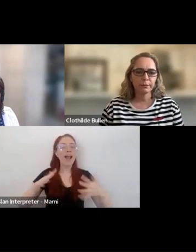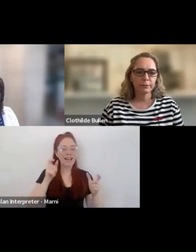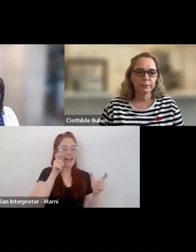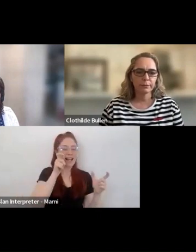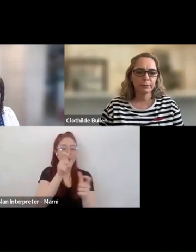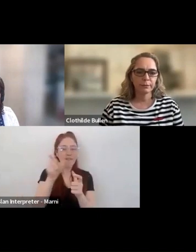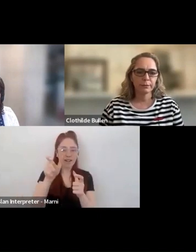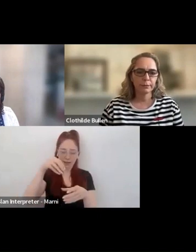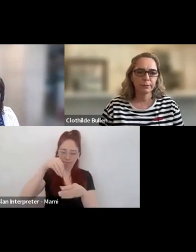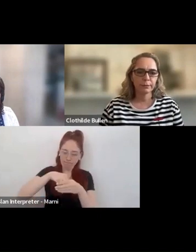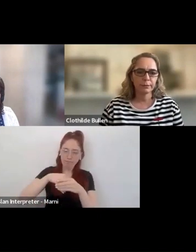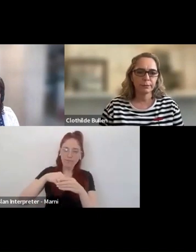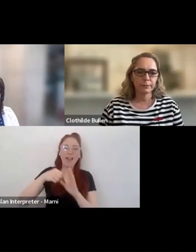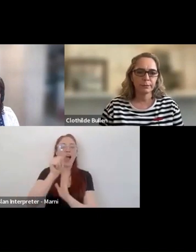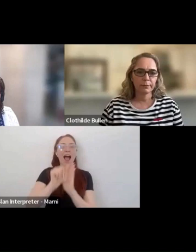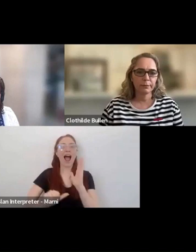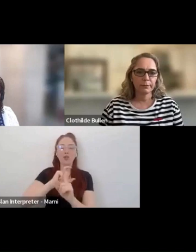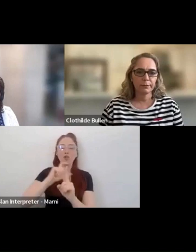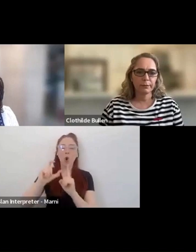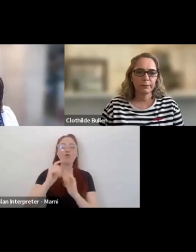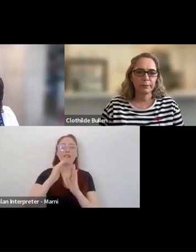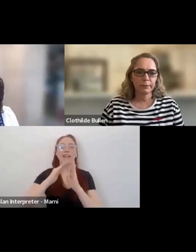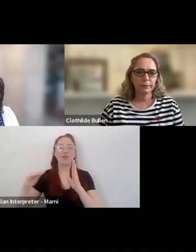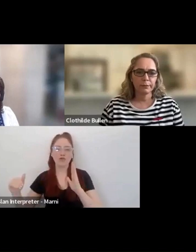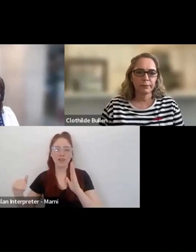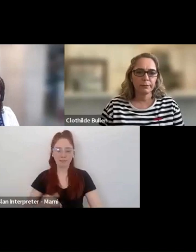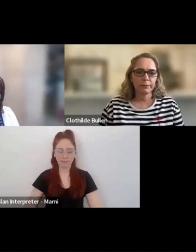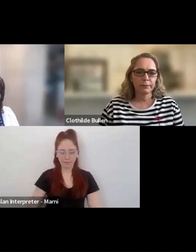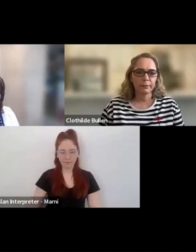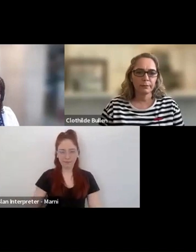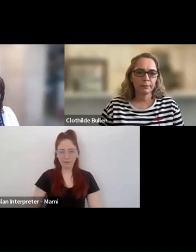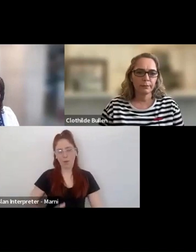cultural industries. We have a range of different programs as part of